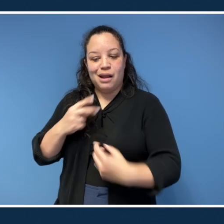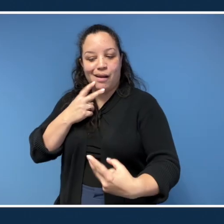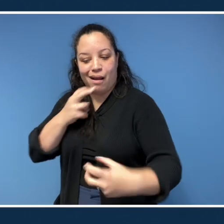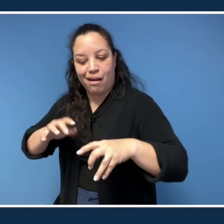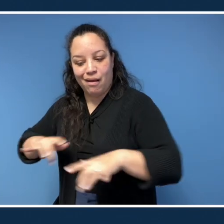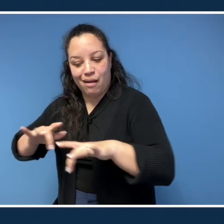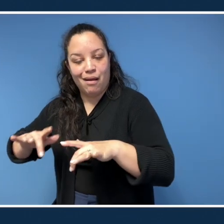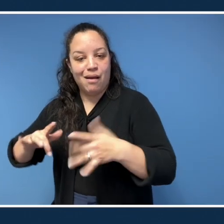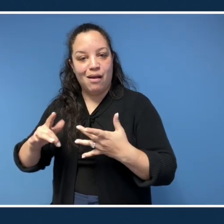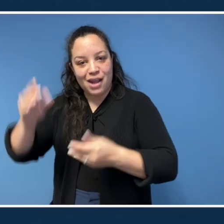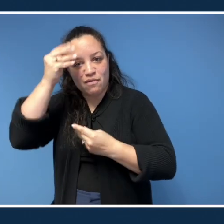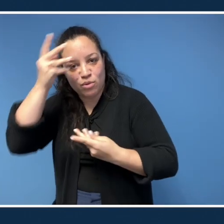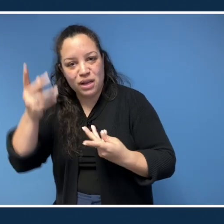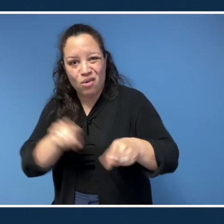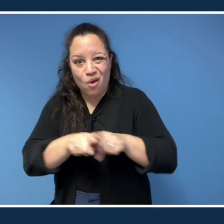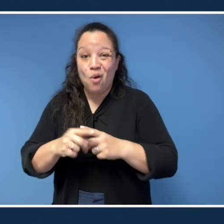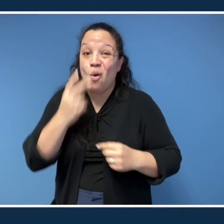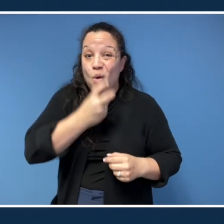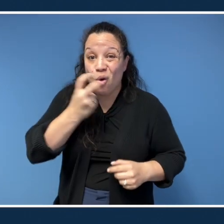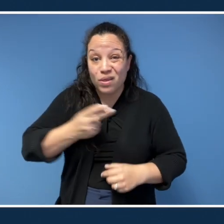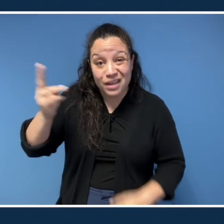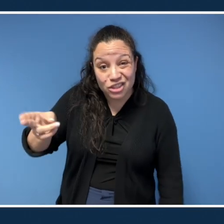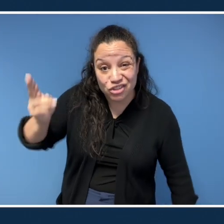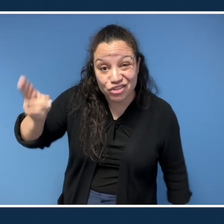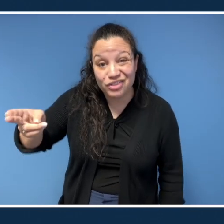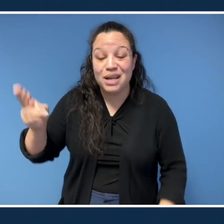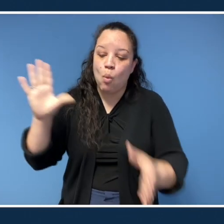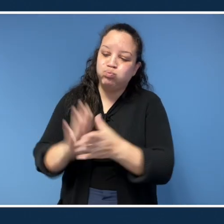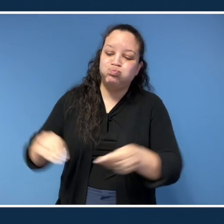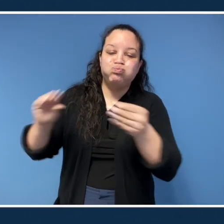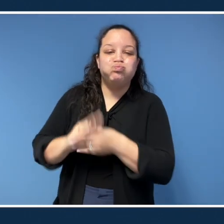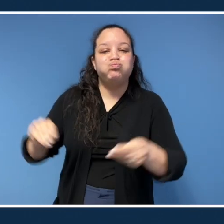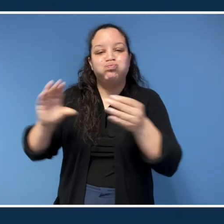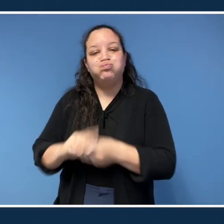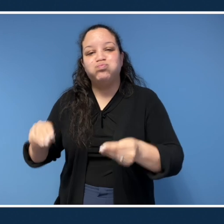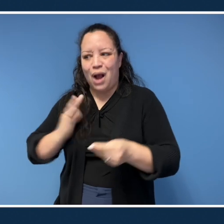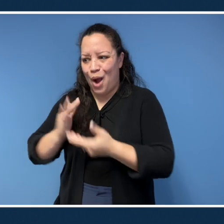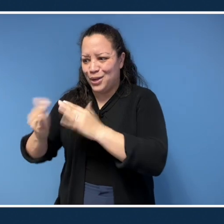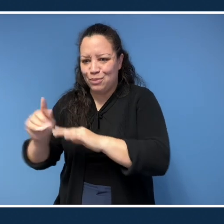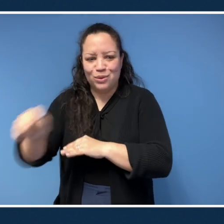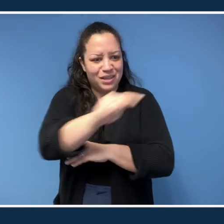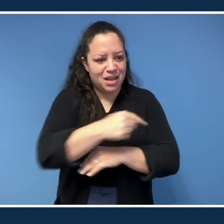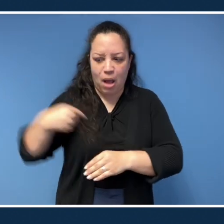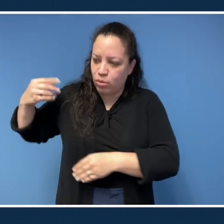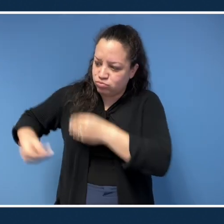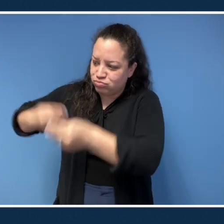but it's also honoring our oral history and our storytelling that comes from our communities. And Jill, you and I both know being around the